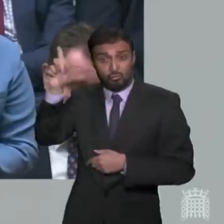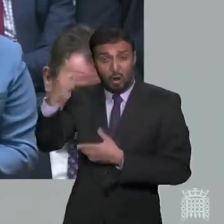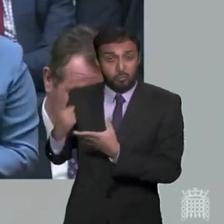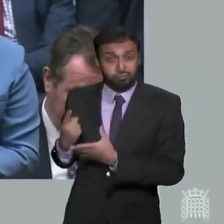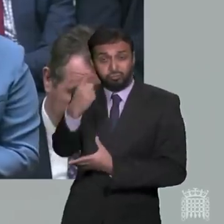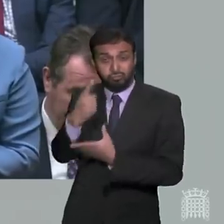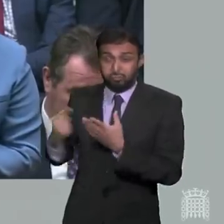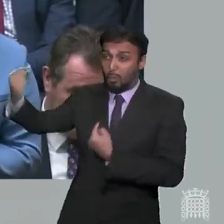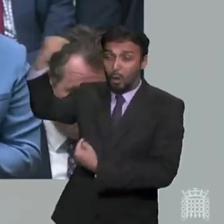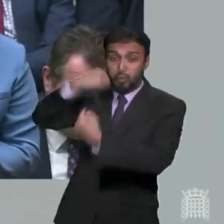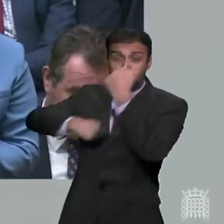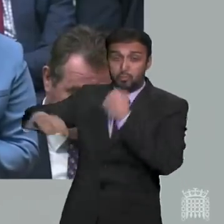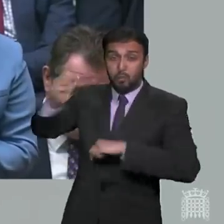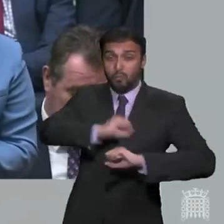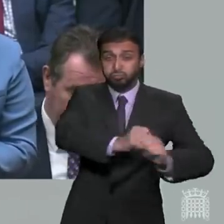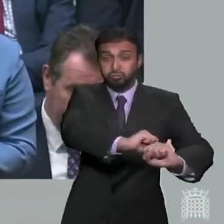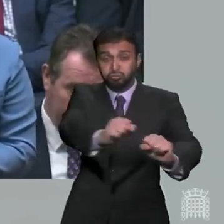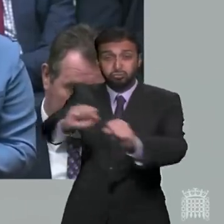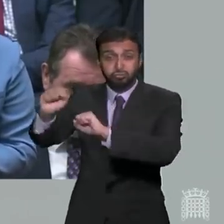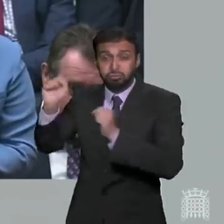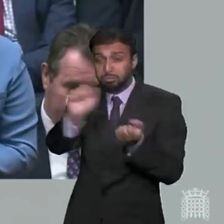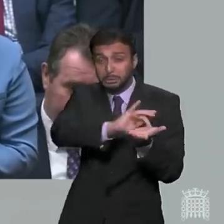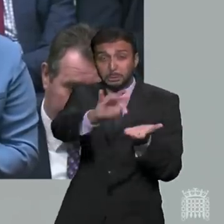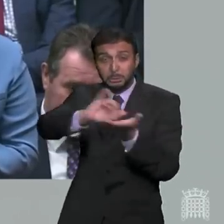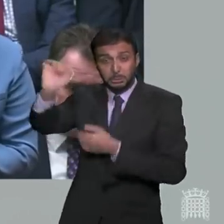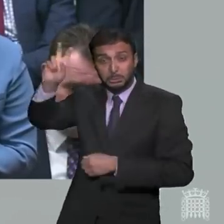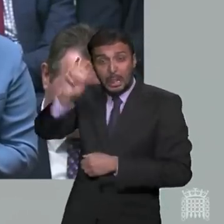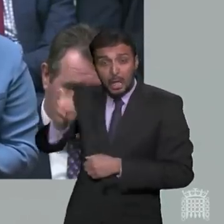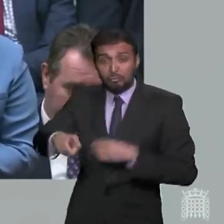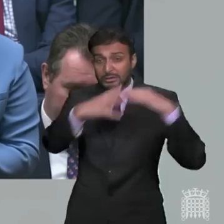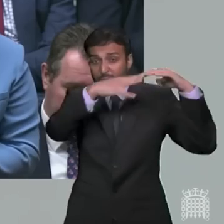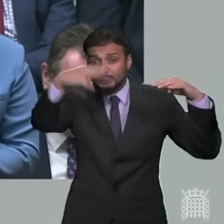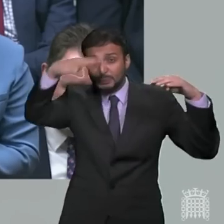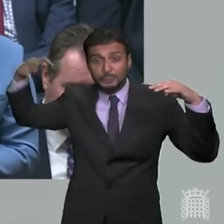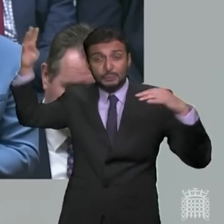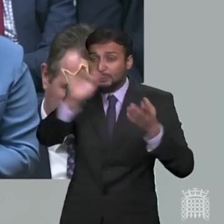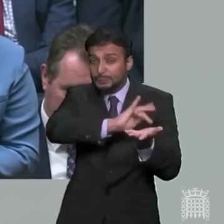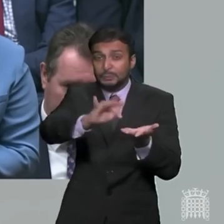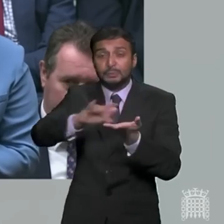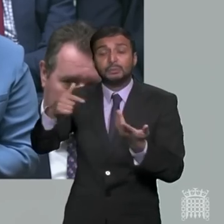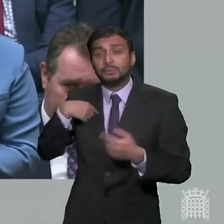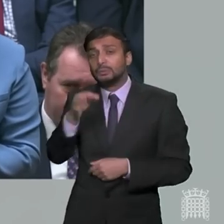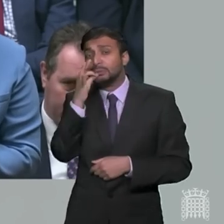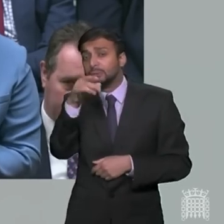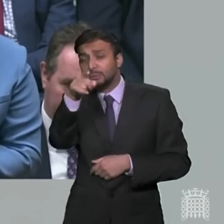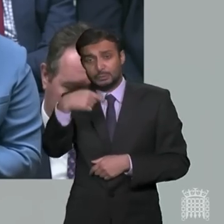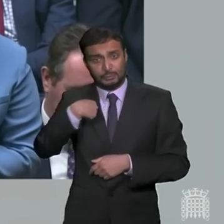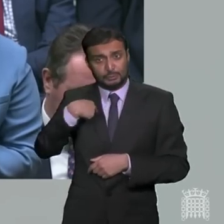Will my right hon. Friend set out what support we will provide to our Ukrainian allies to help them to repair